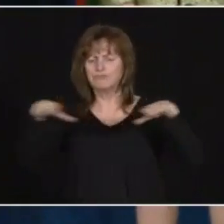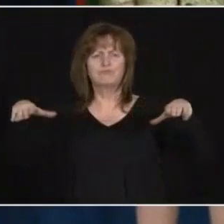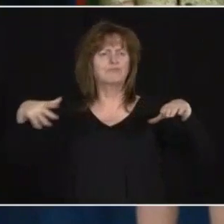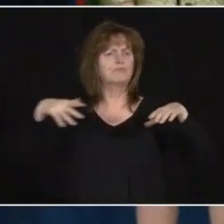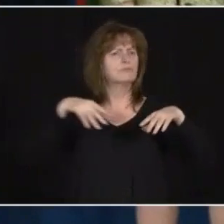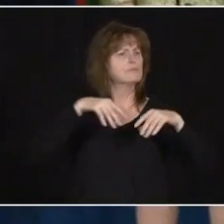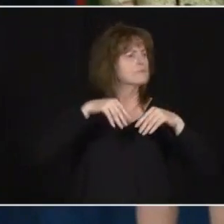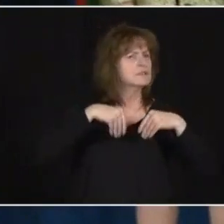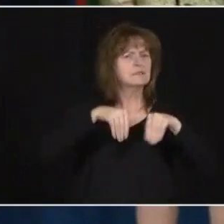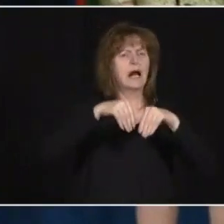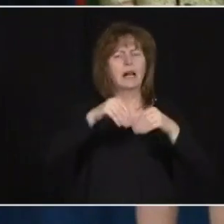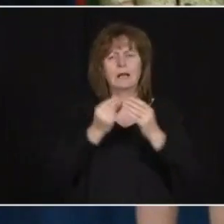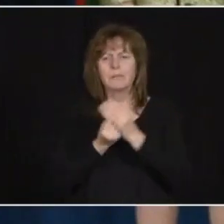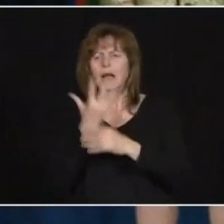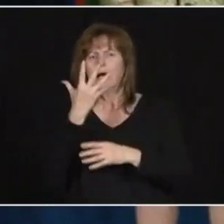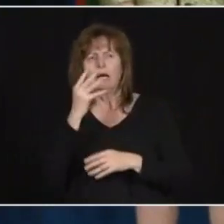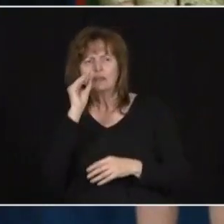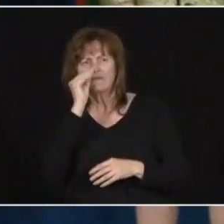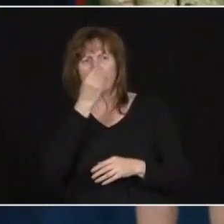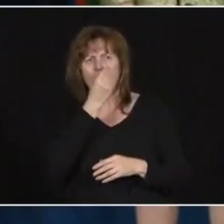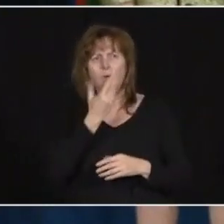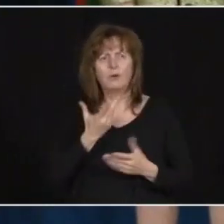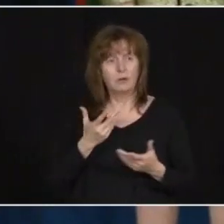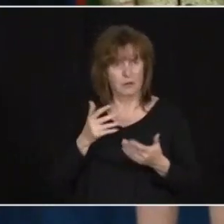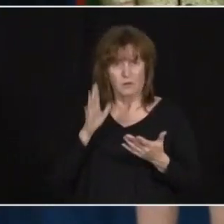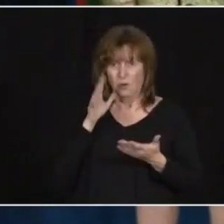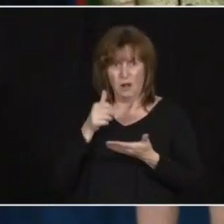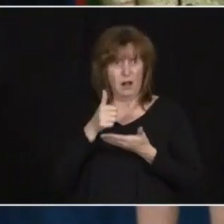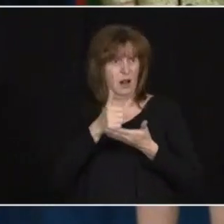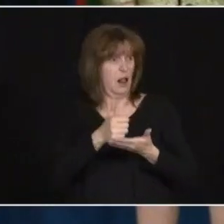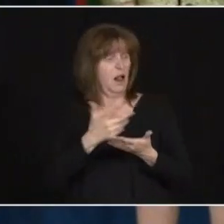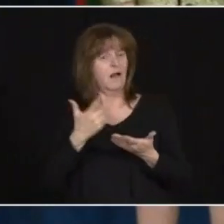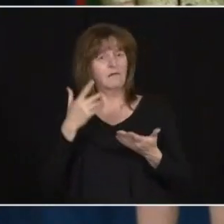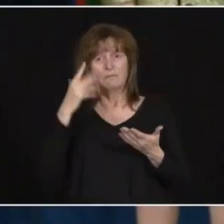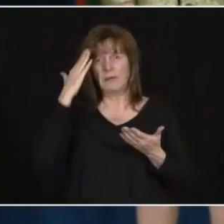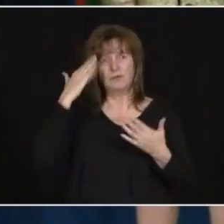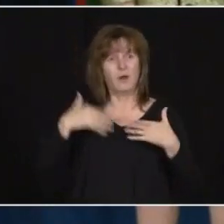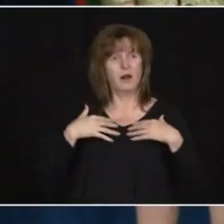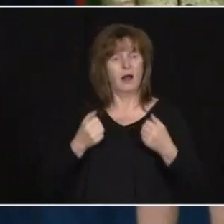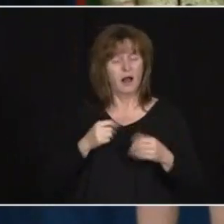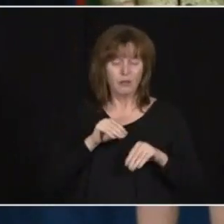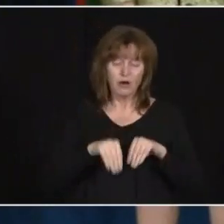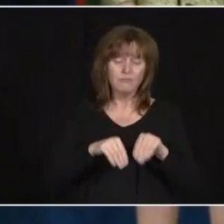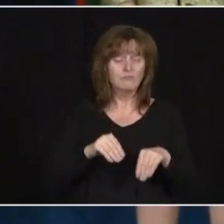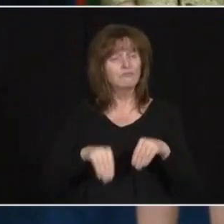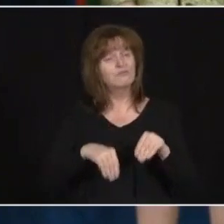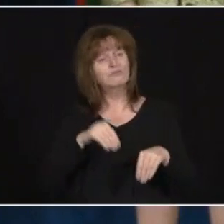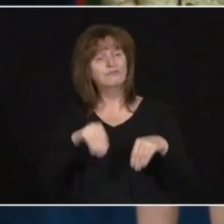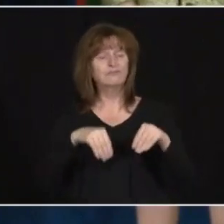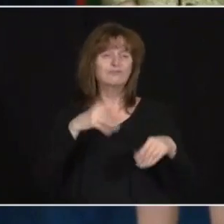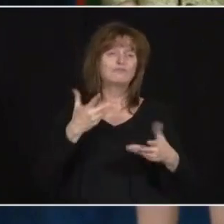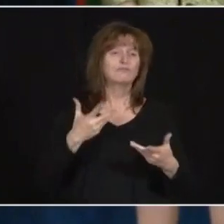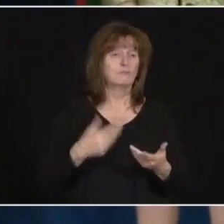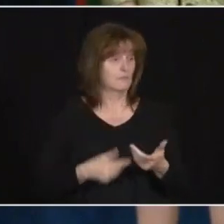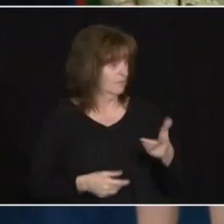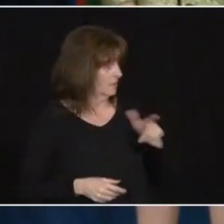fact that people need something to do and for many it's mental health. I agree 100 per